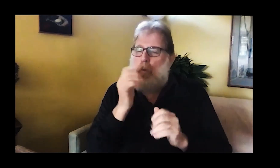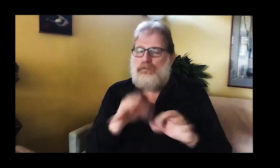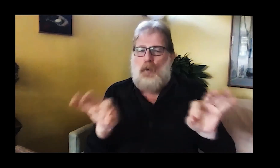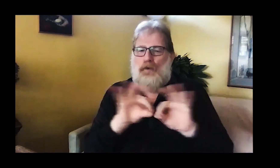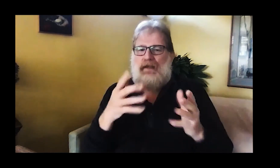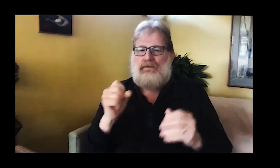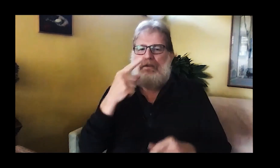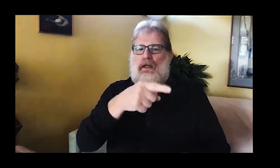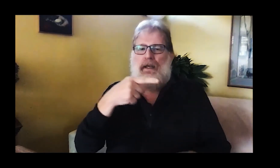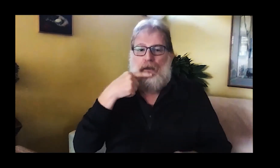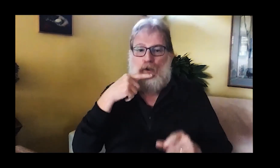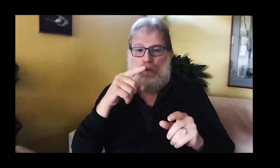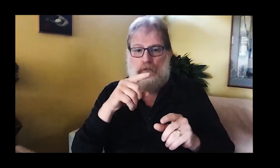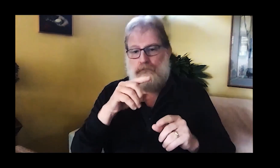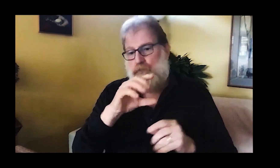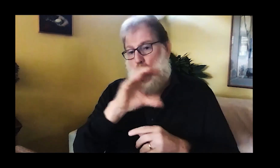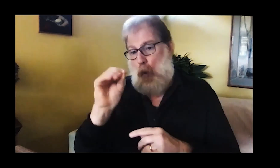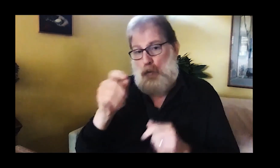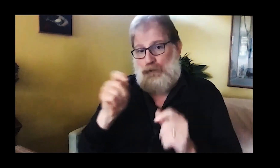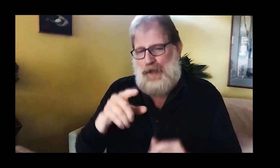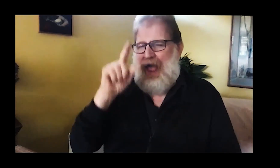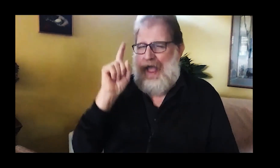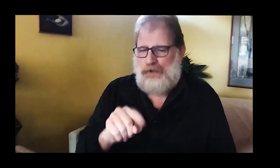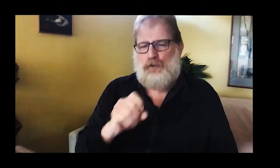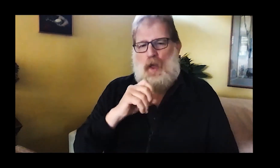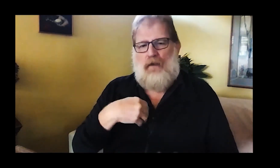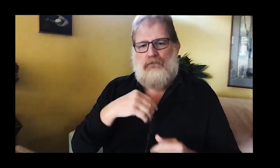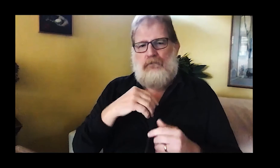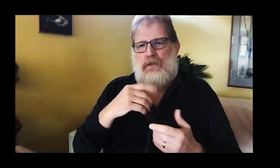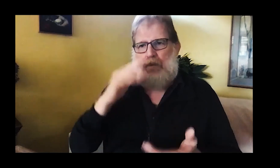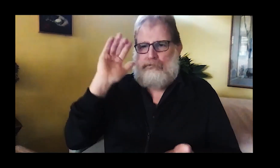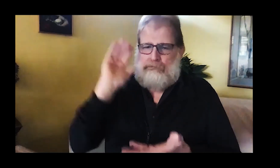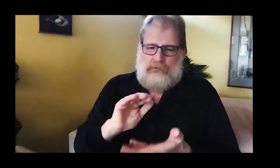The most important thing is the hearing co-director has to not bring a lot of ego